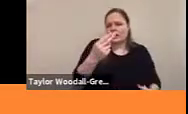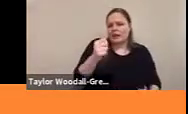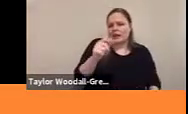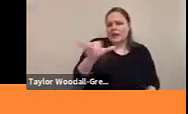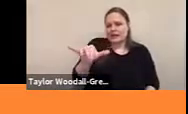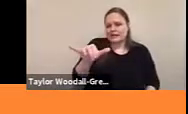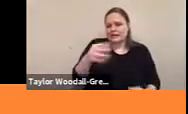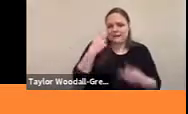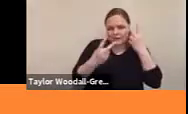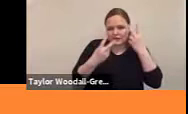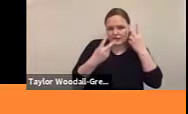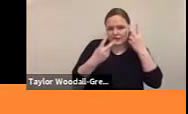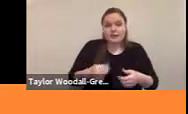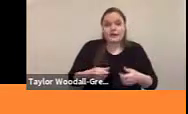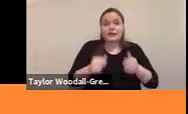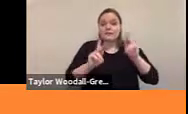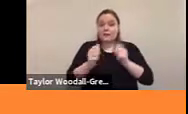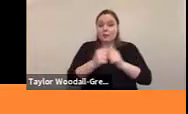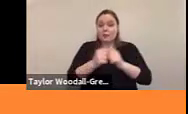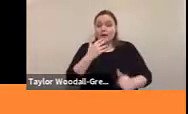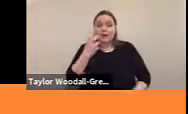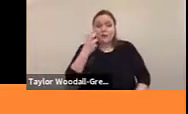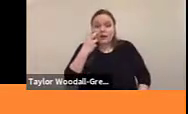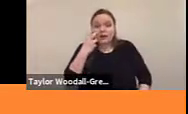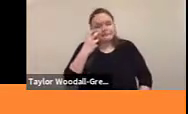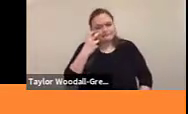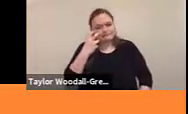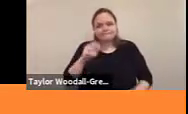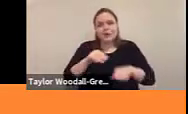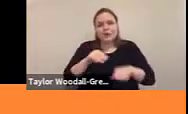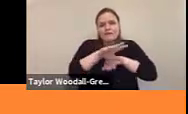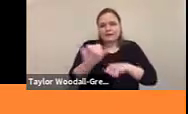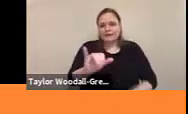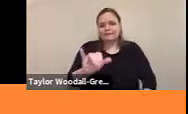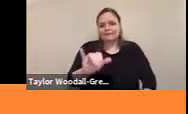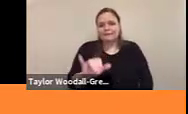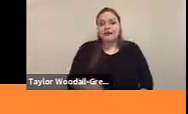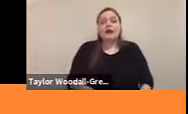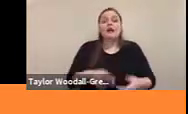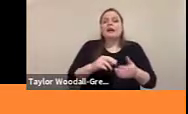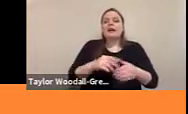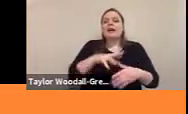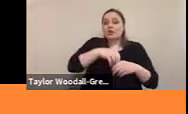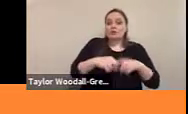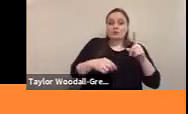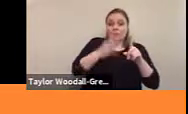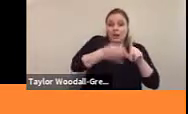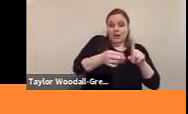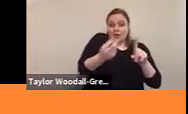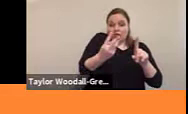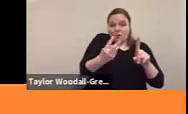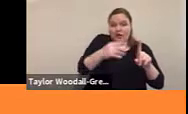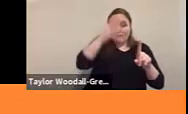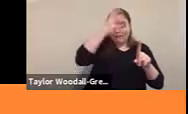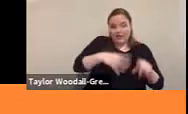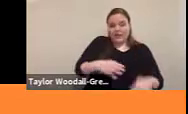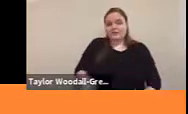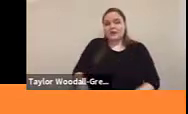People with colorblindness are also affected, which includes one in 12 males and one in 200 females.